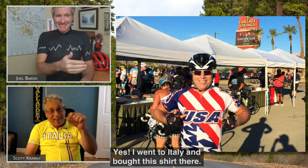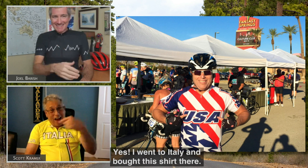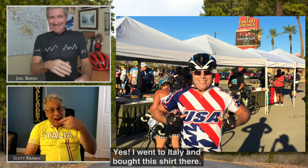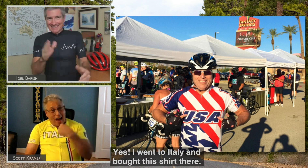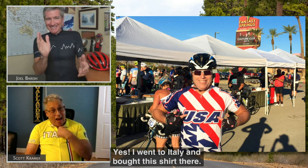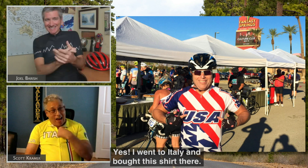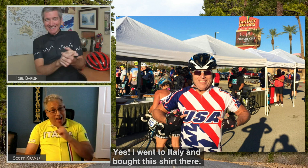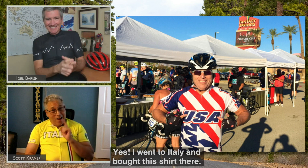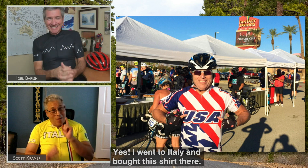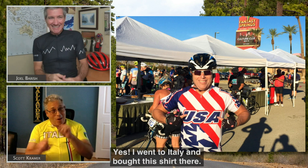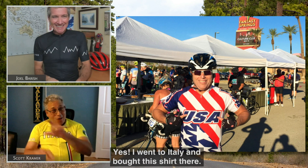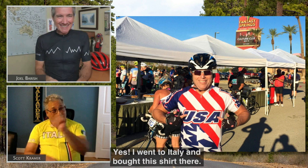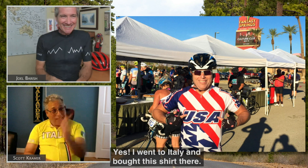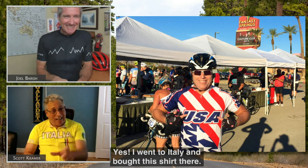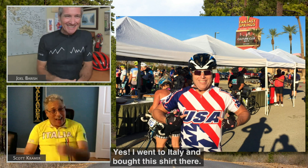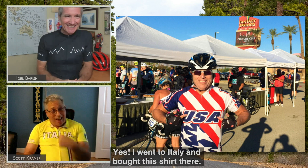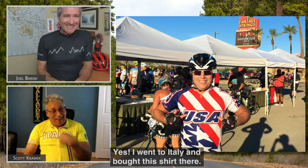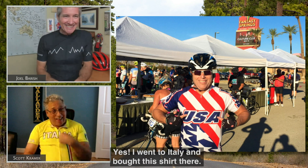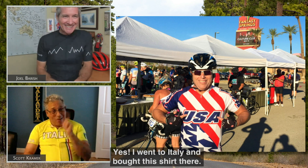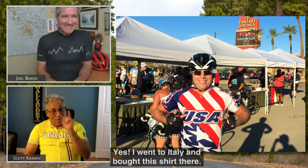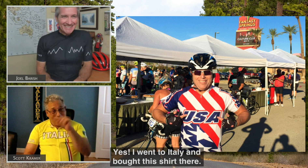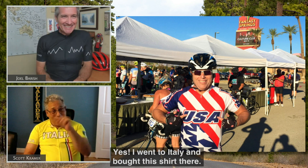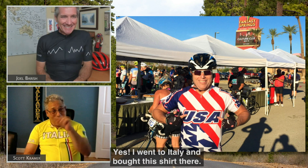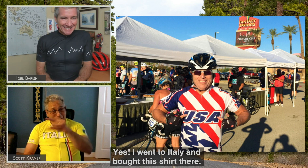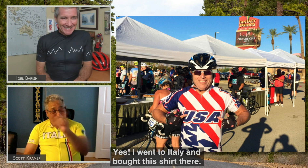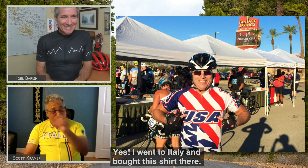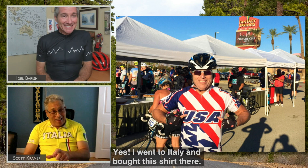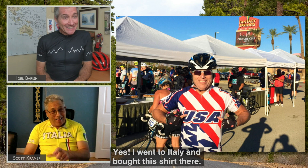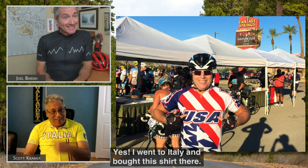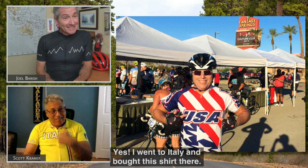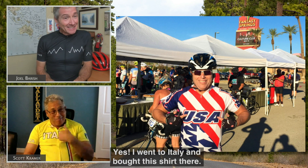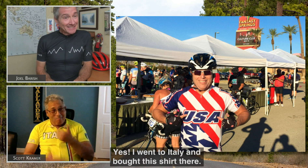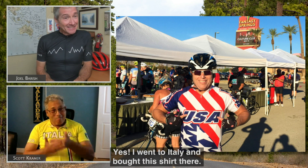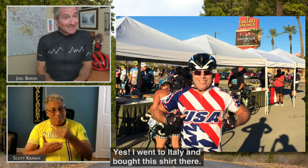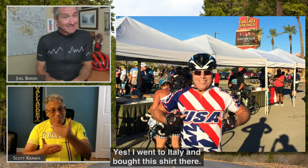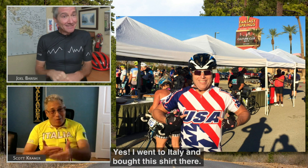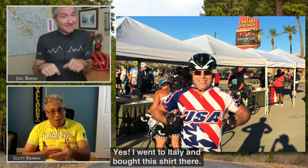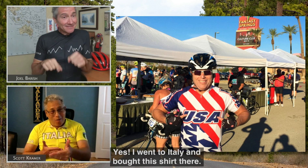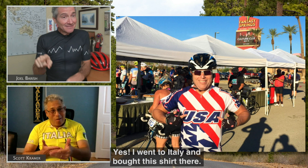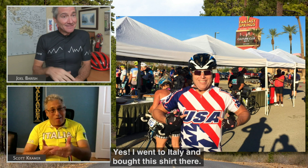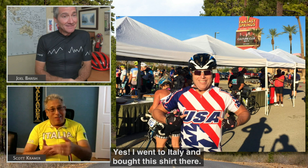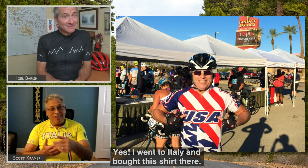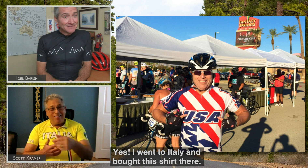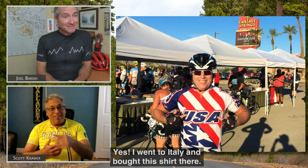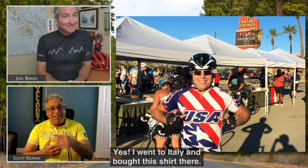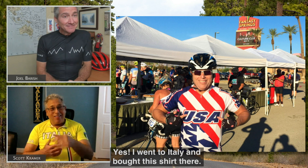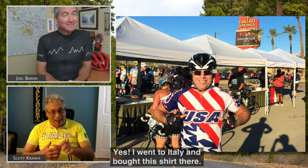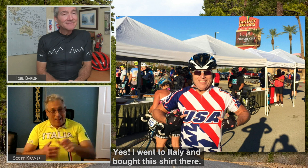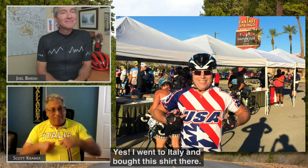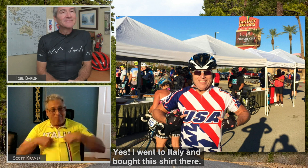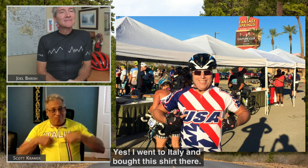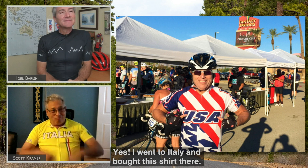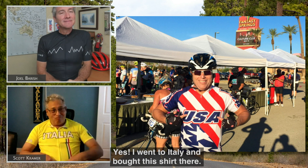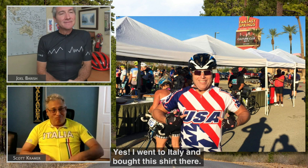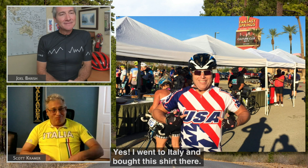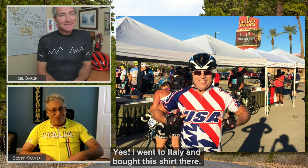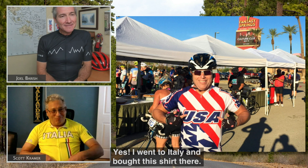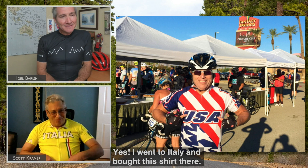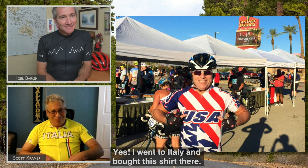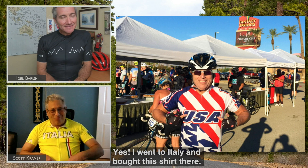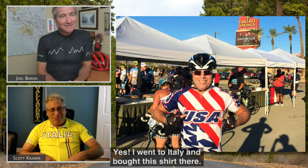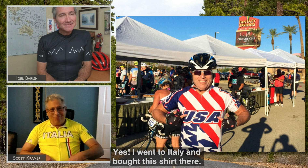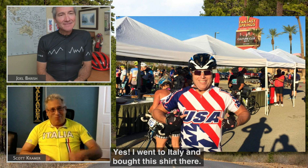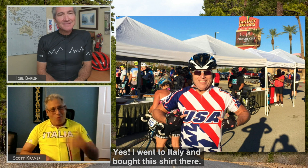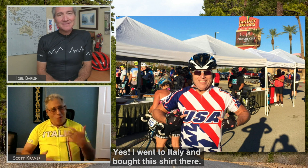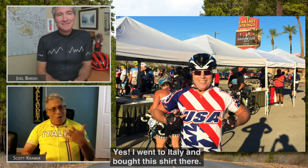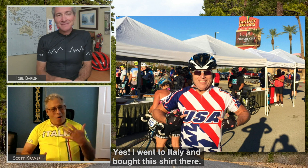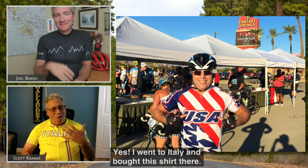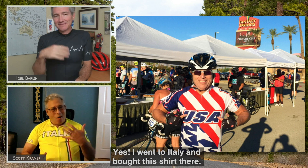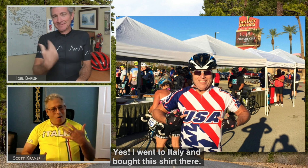Yes! I went to Italy and bought this shirt there.